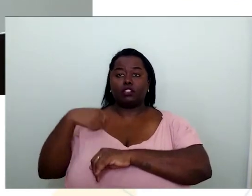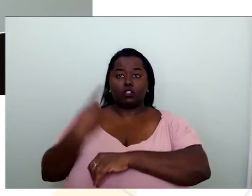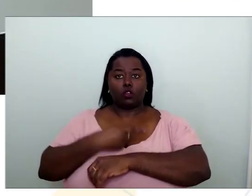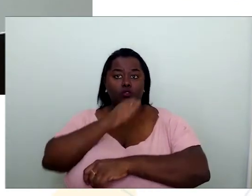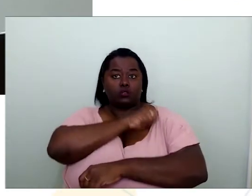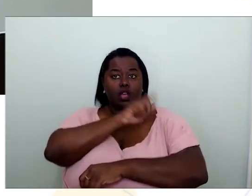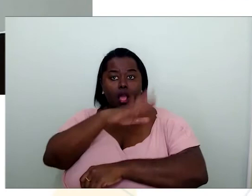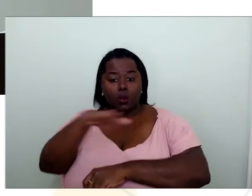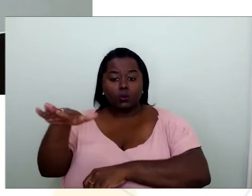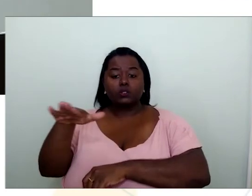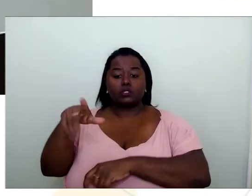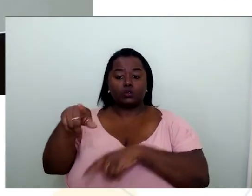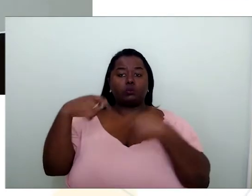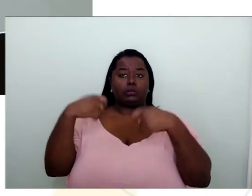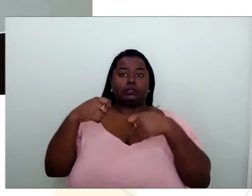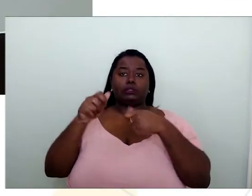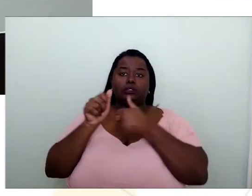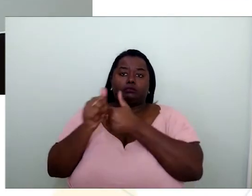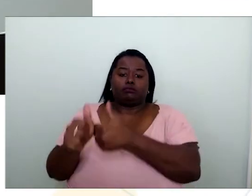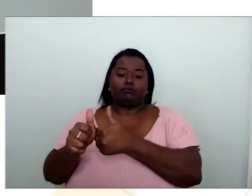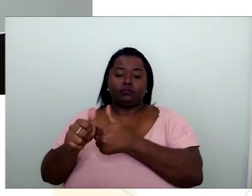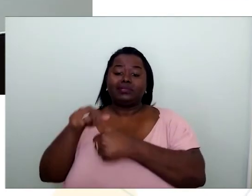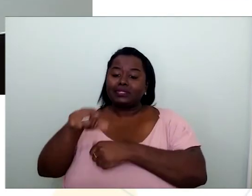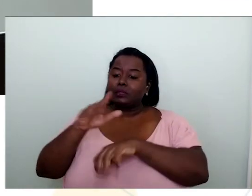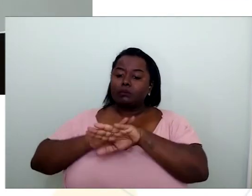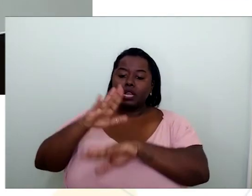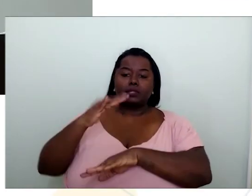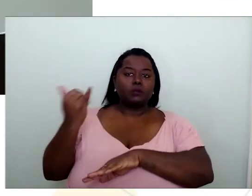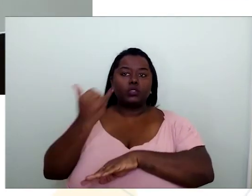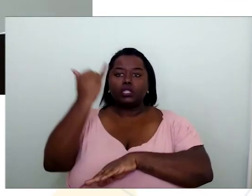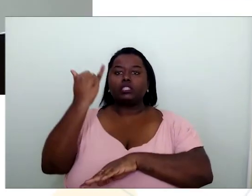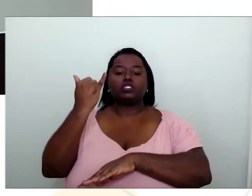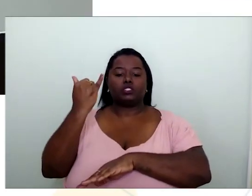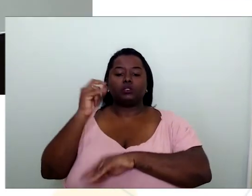this is the most important challenge most potent challenge that faces